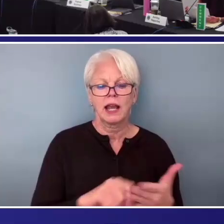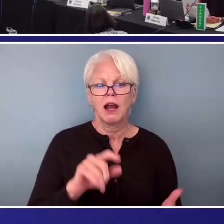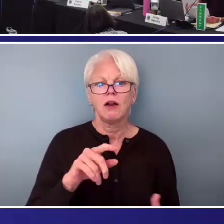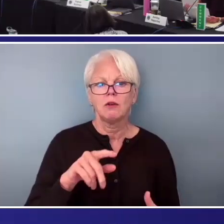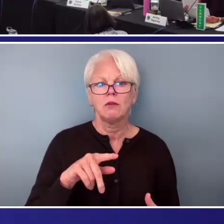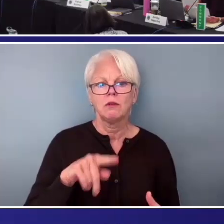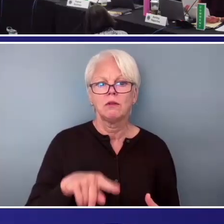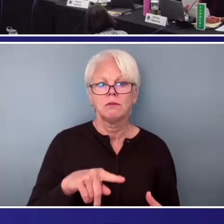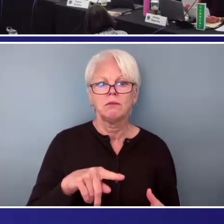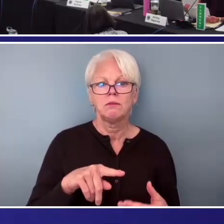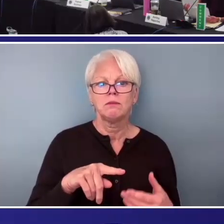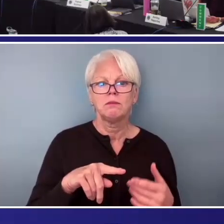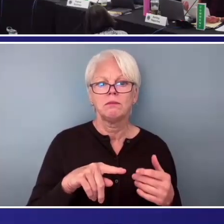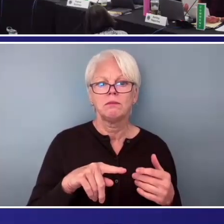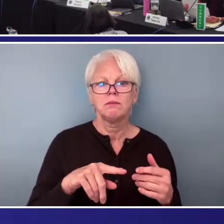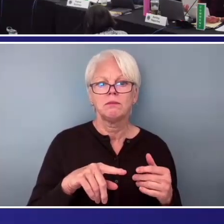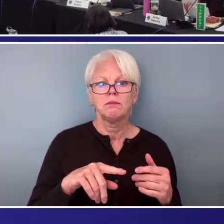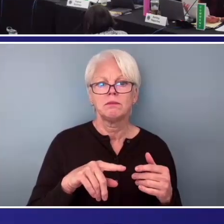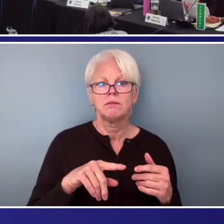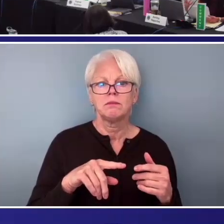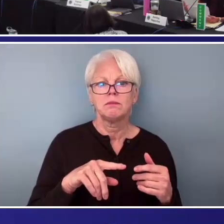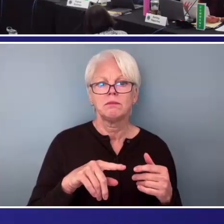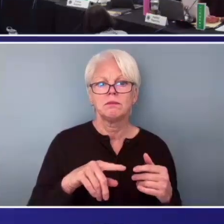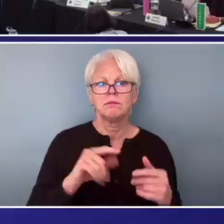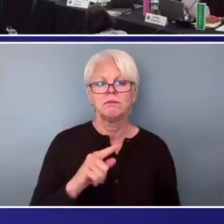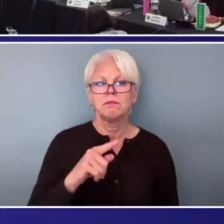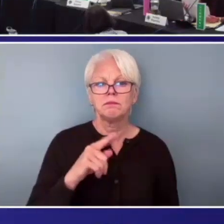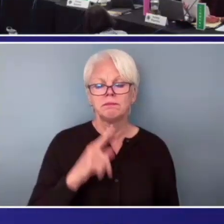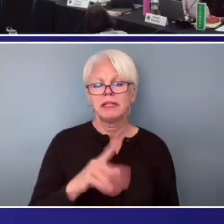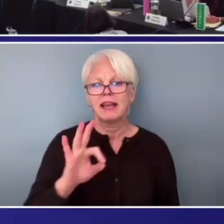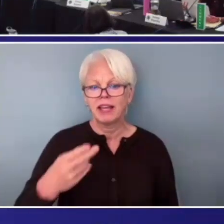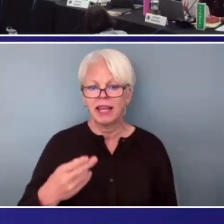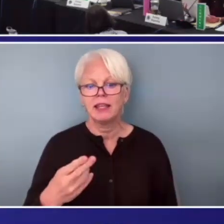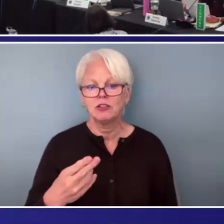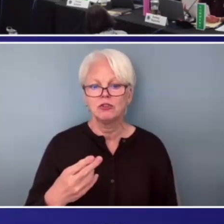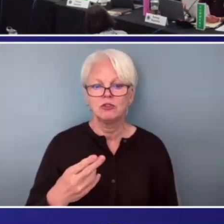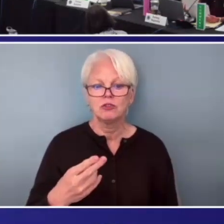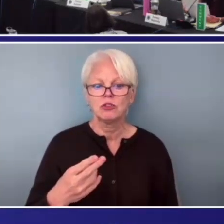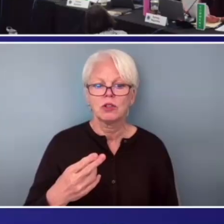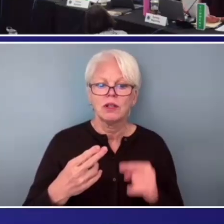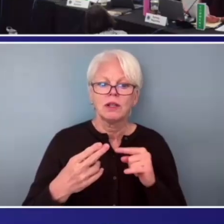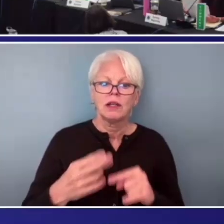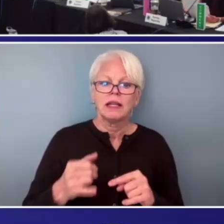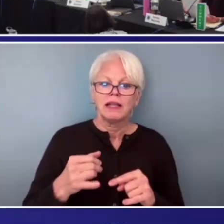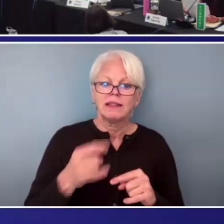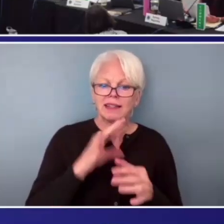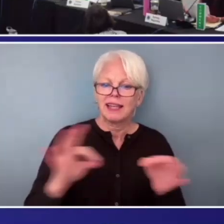the language used still sort of serves as a gatekeeping function that means the same thing as PFH, because if --